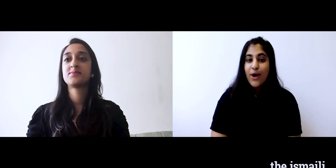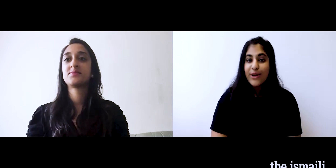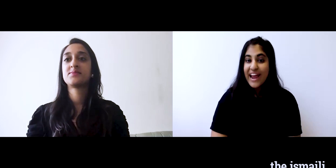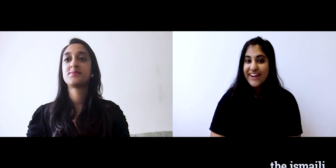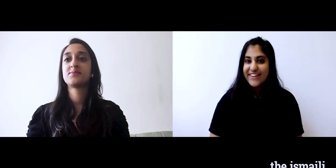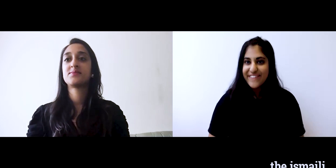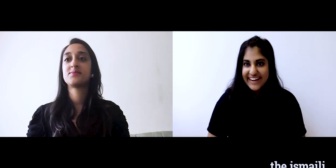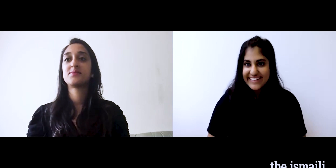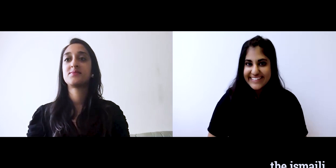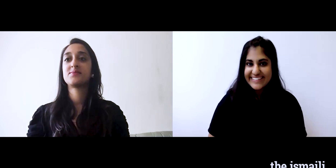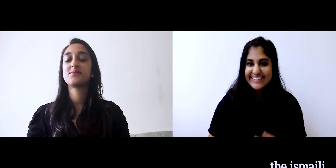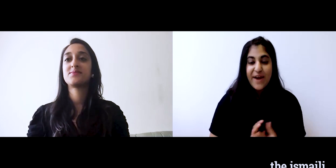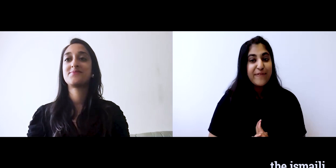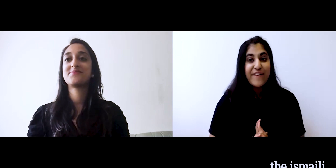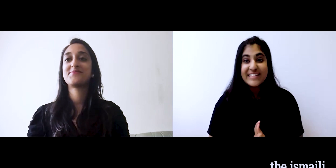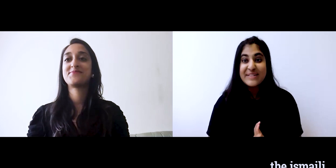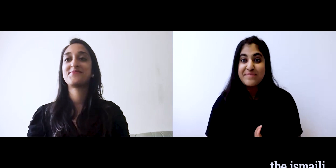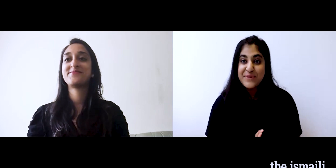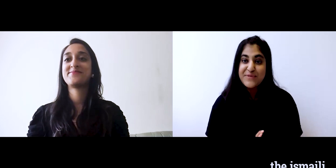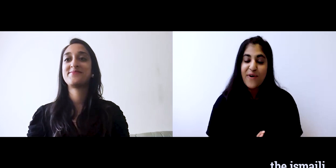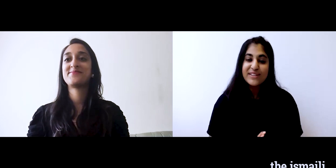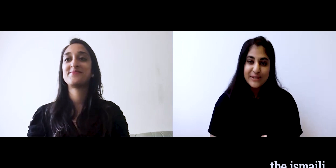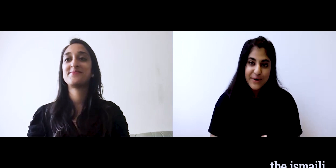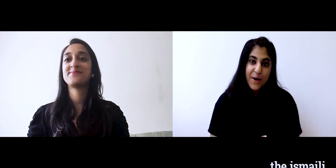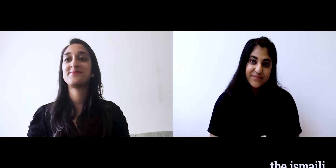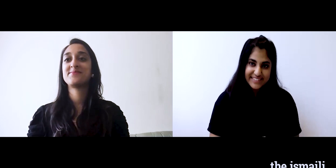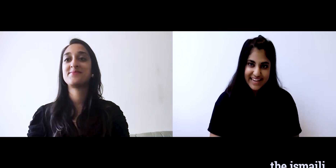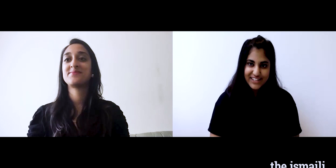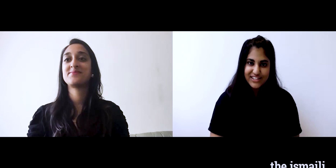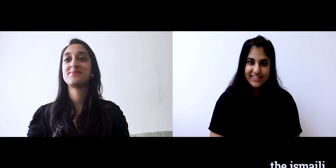OK, great. Ready to move on to a conversation?